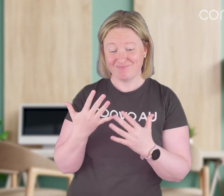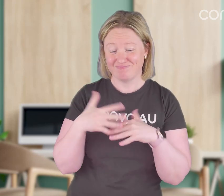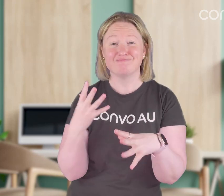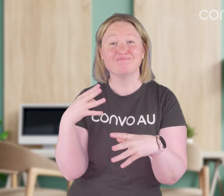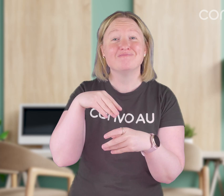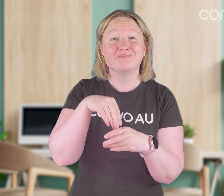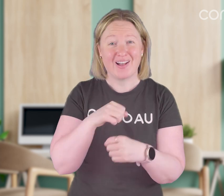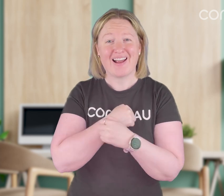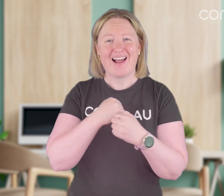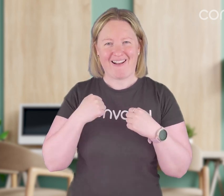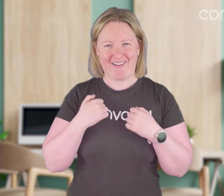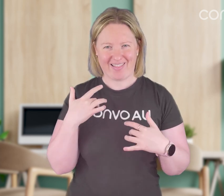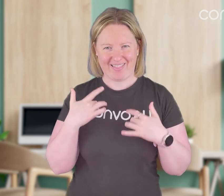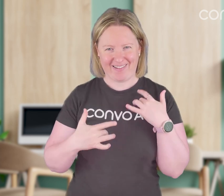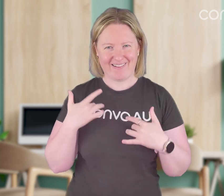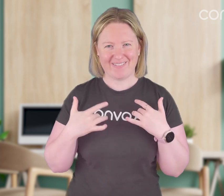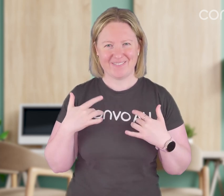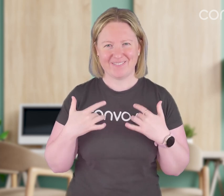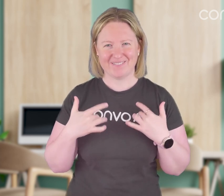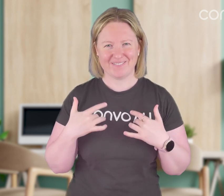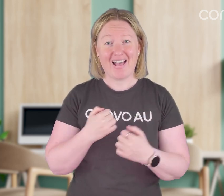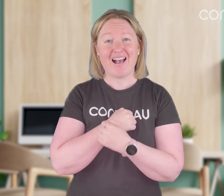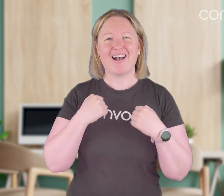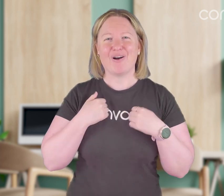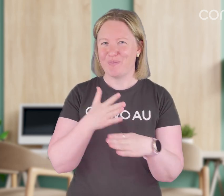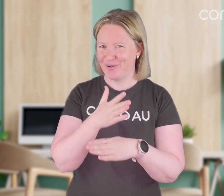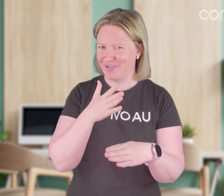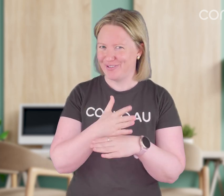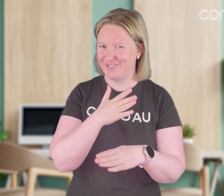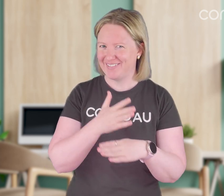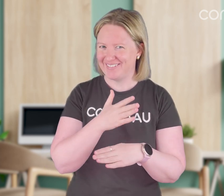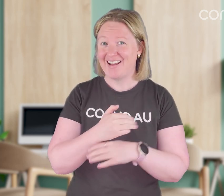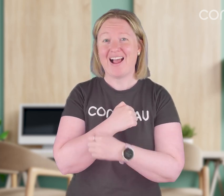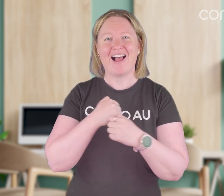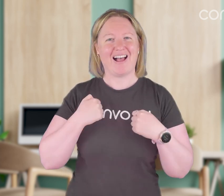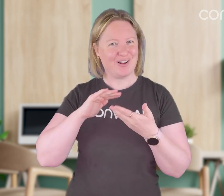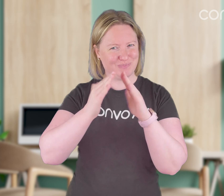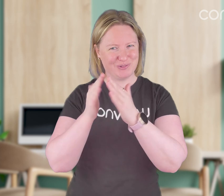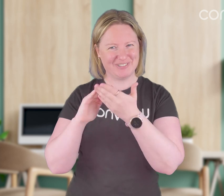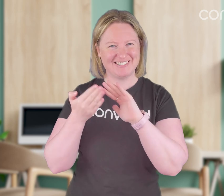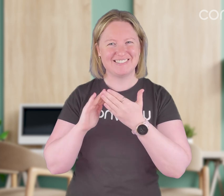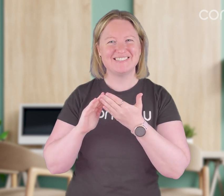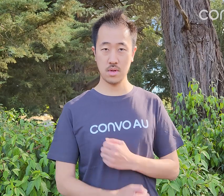as an integral part of our lives, work, and community.